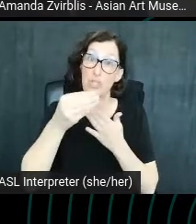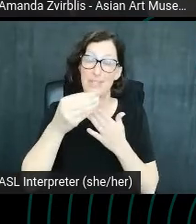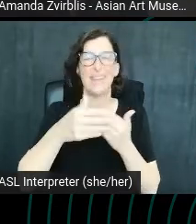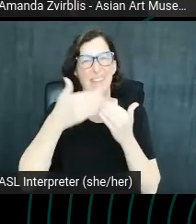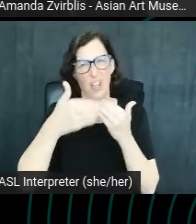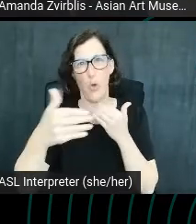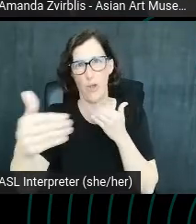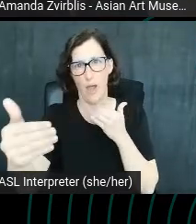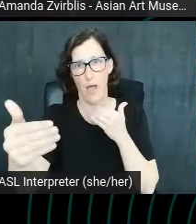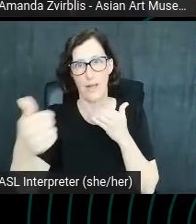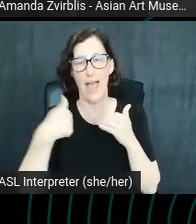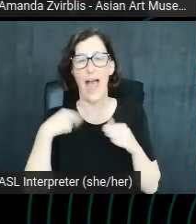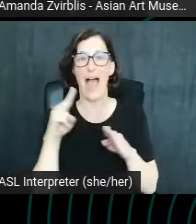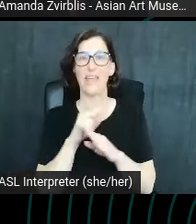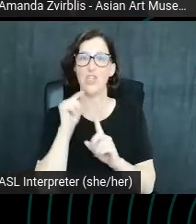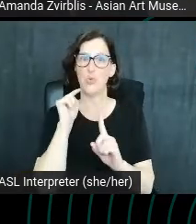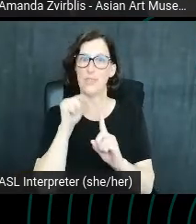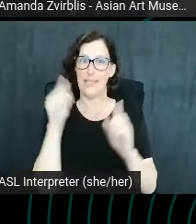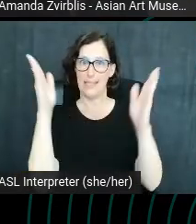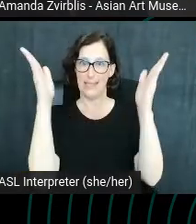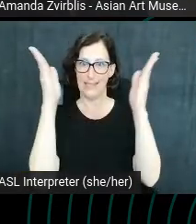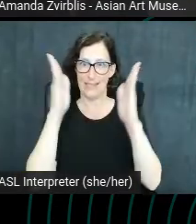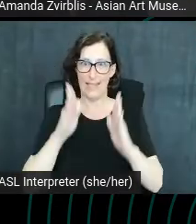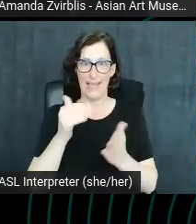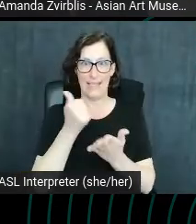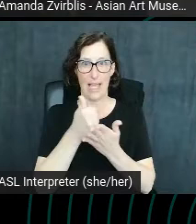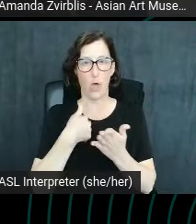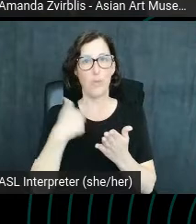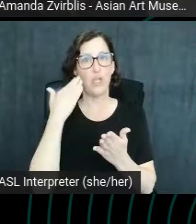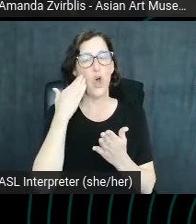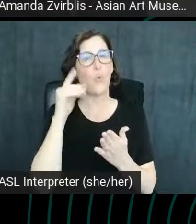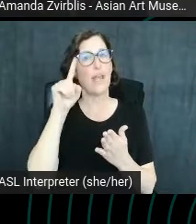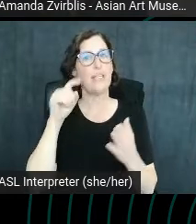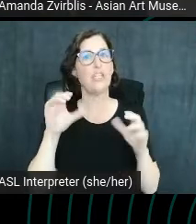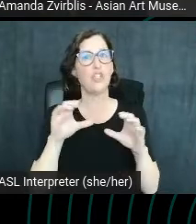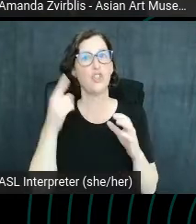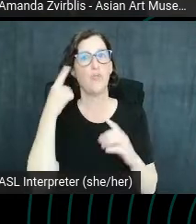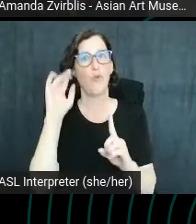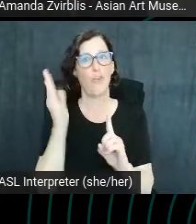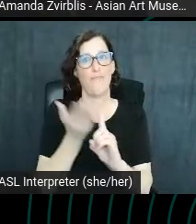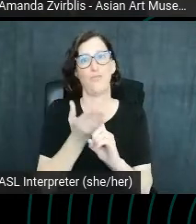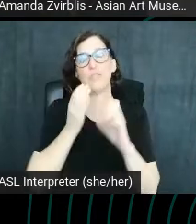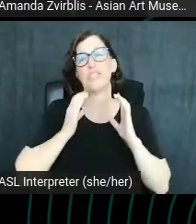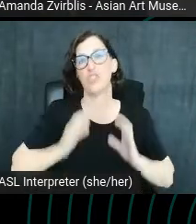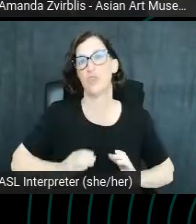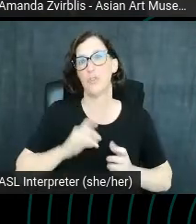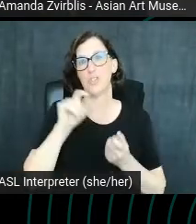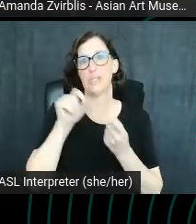I use this marketing funnel to let me know what I need to do to influence consumers at certain stages.